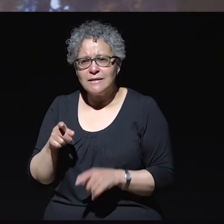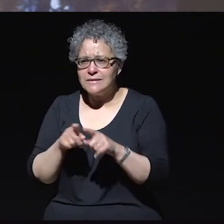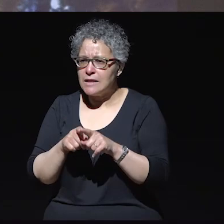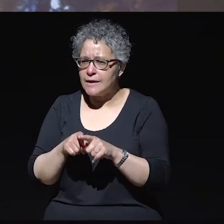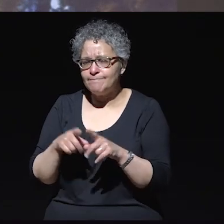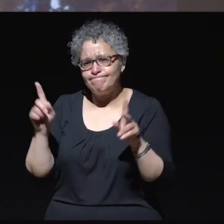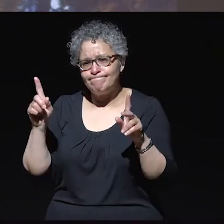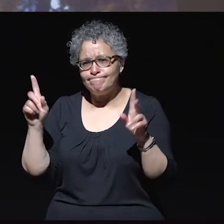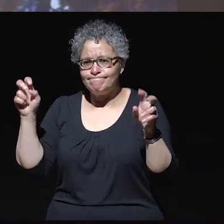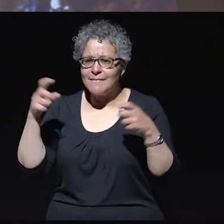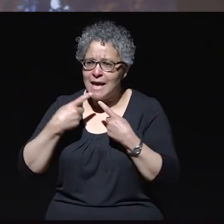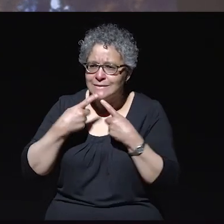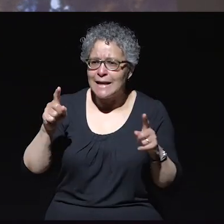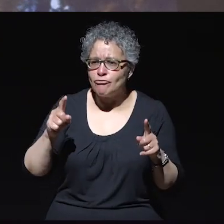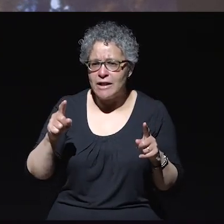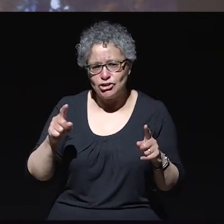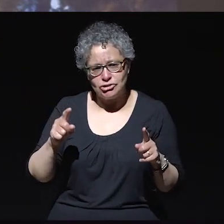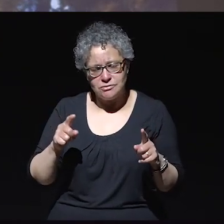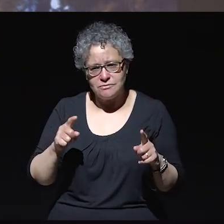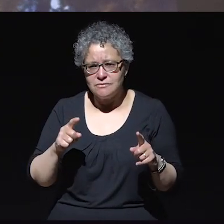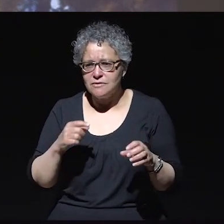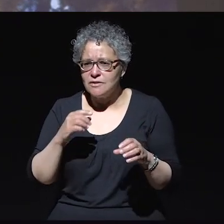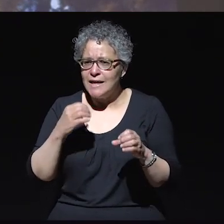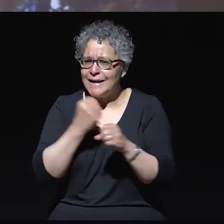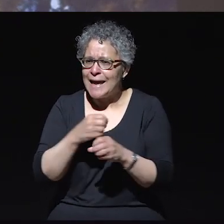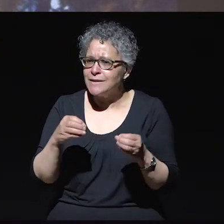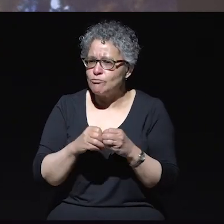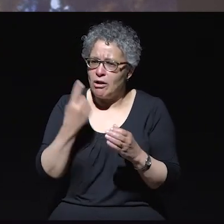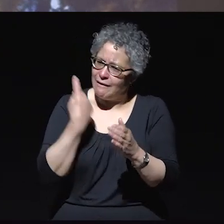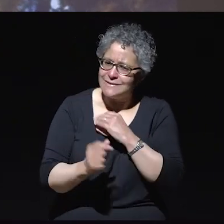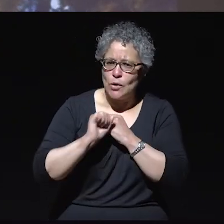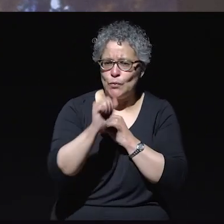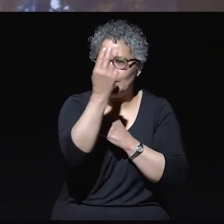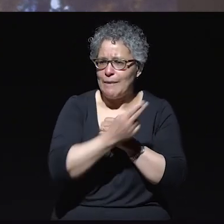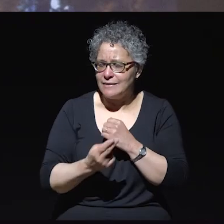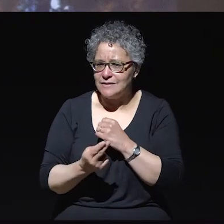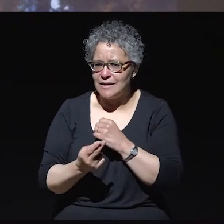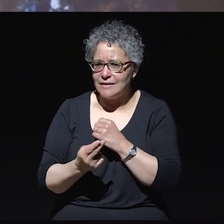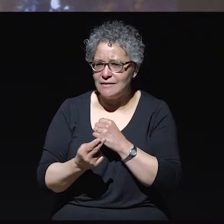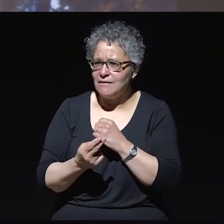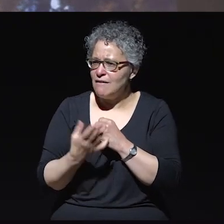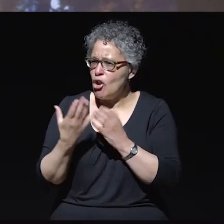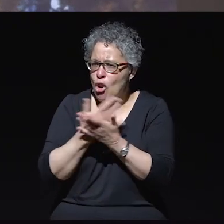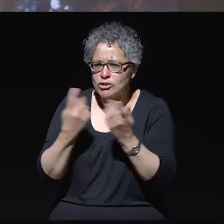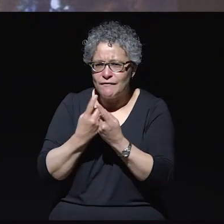in terms of the accoutrements, of the intellectual cultured lifestyle that you can see being played out